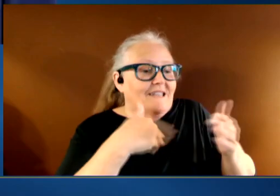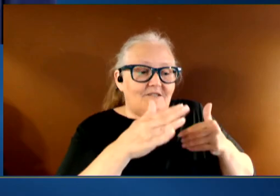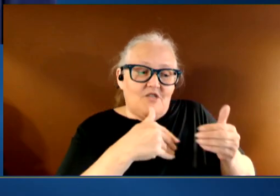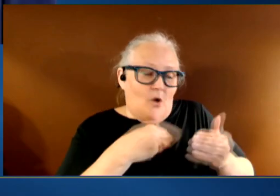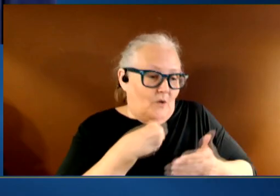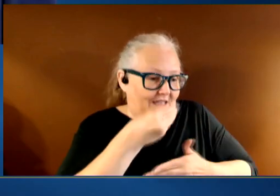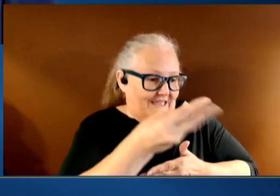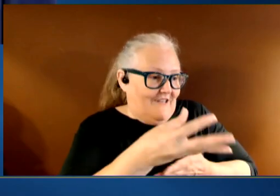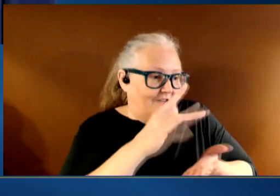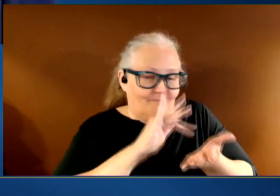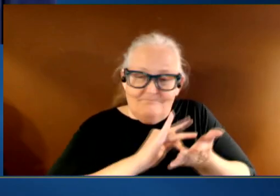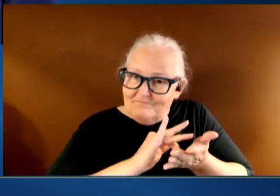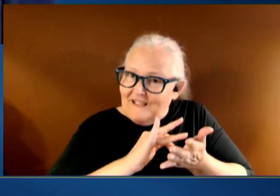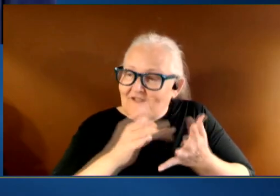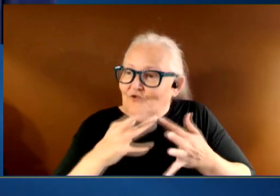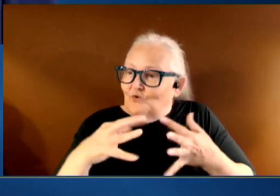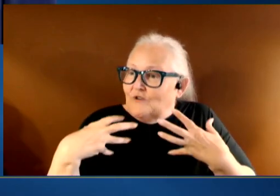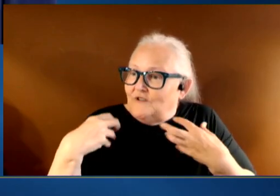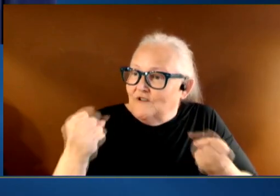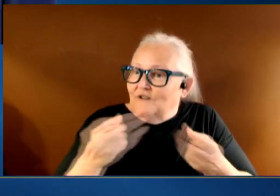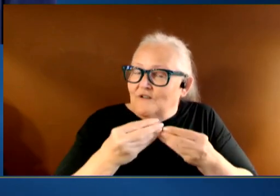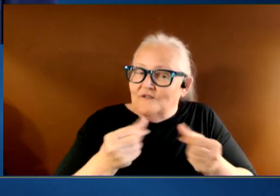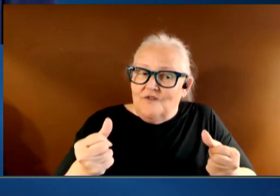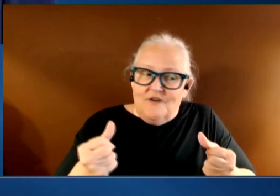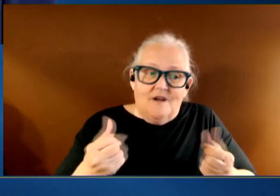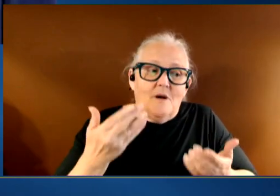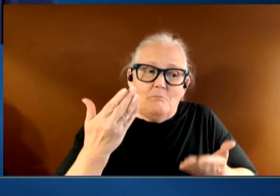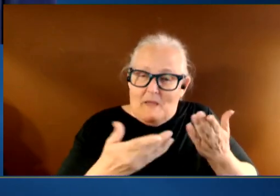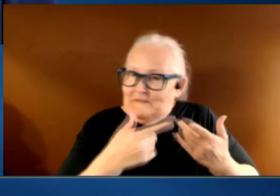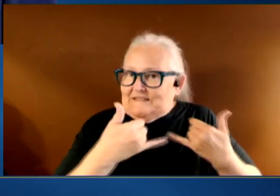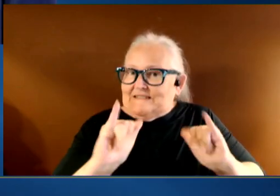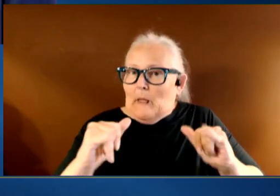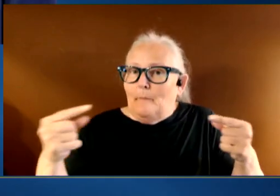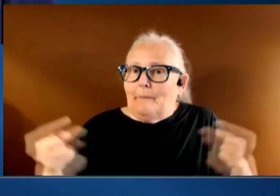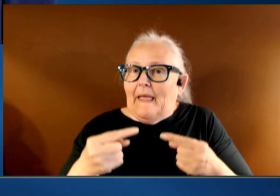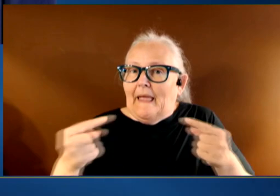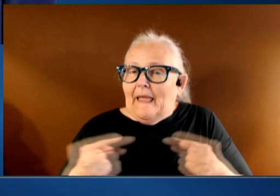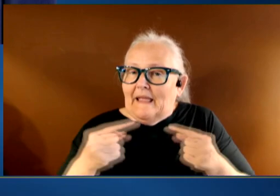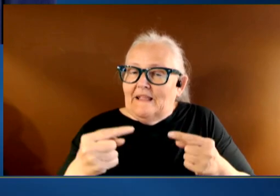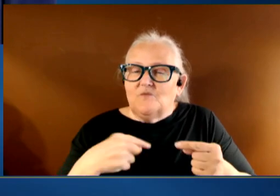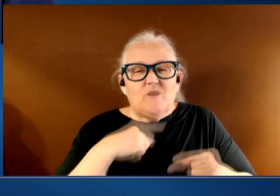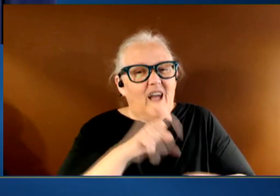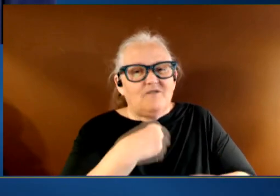pain can still be there. That's something that we have to be transparent about as well. And I